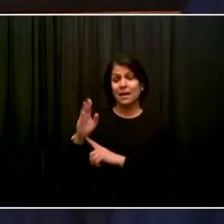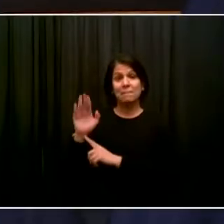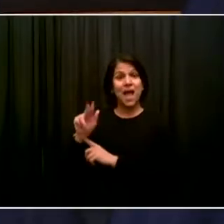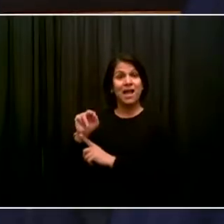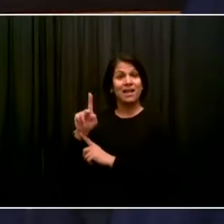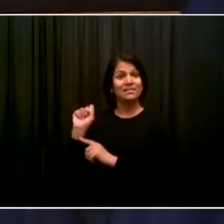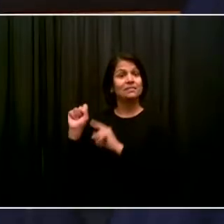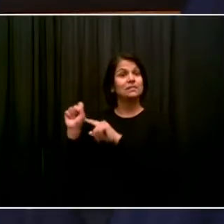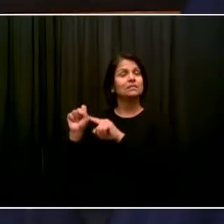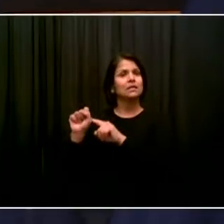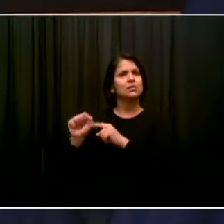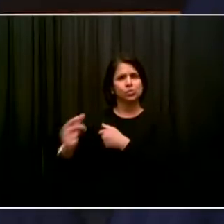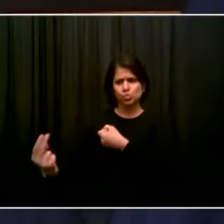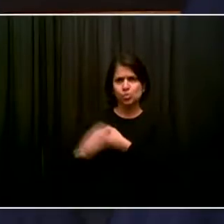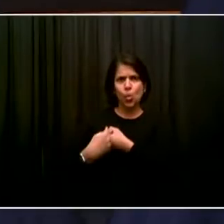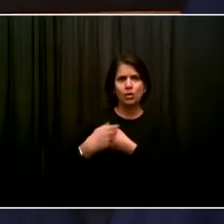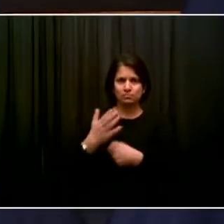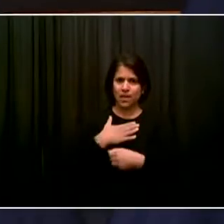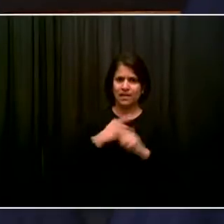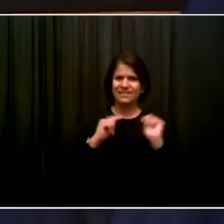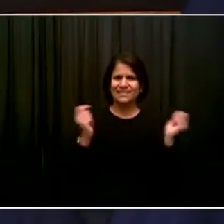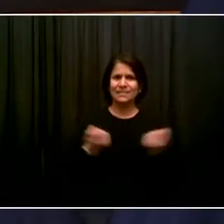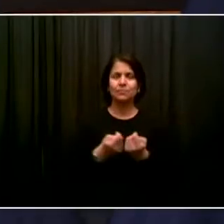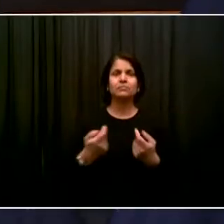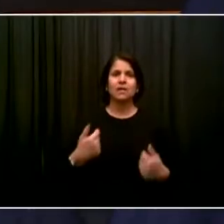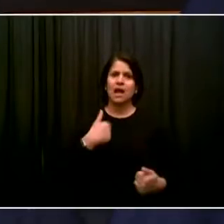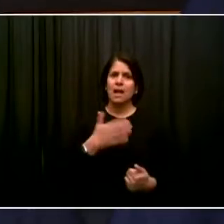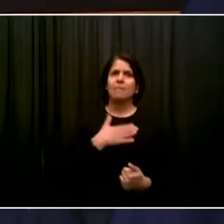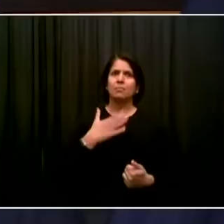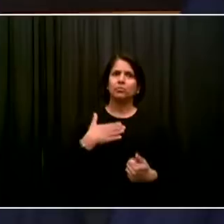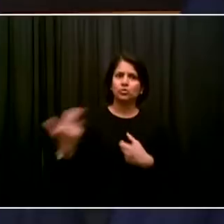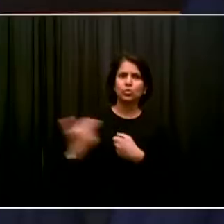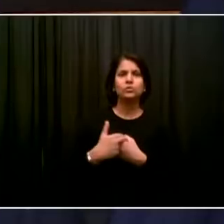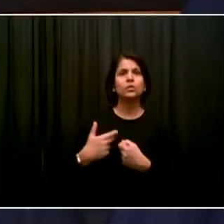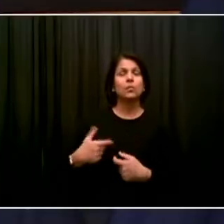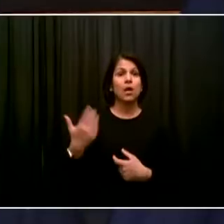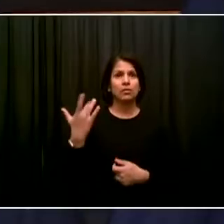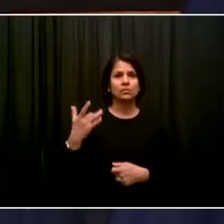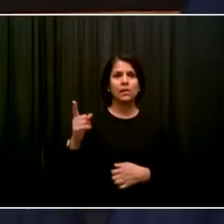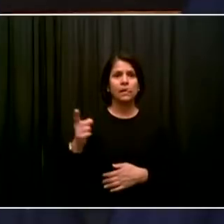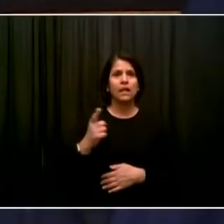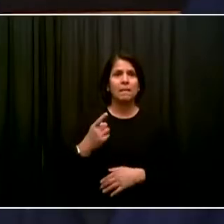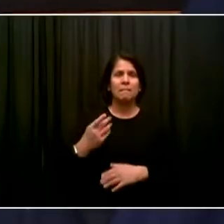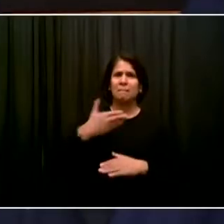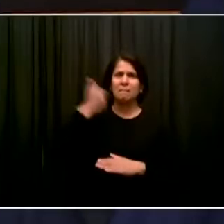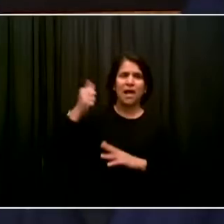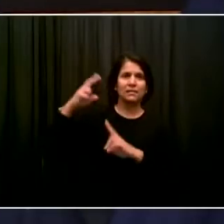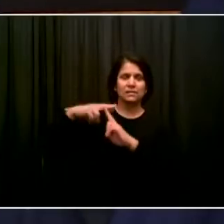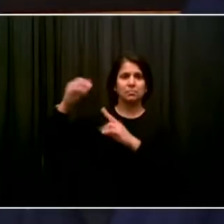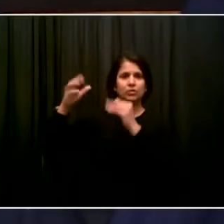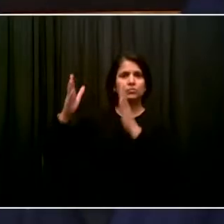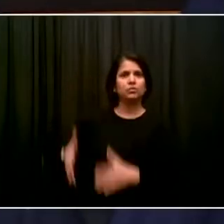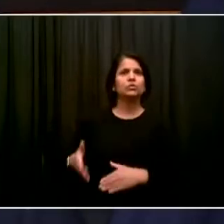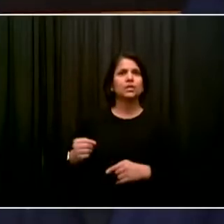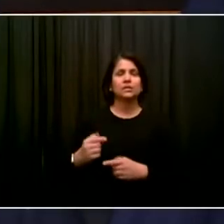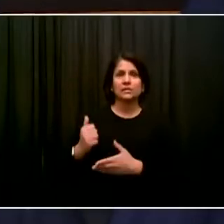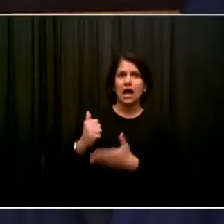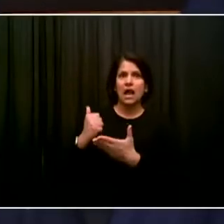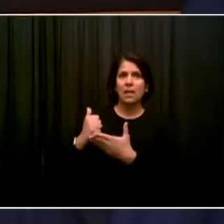YORK CITY GETS THE BEST TALENT. I AM HAPPY WH ITTHE TEAM AND